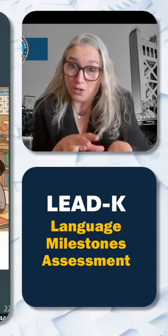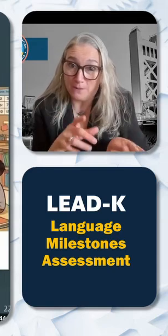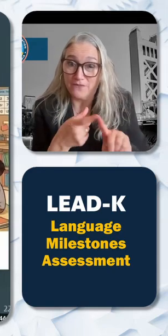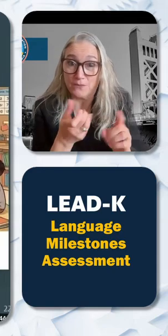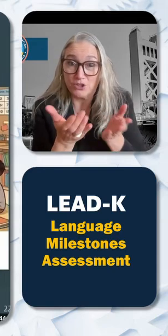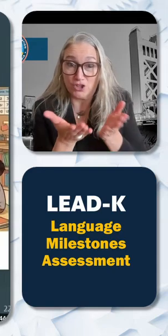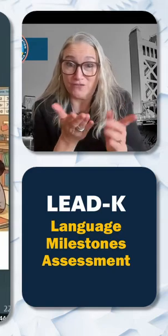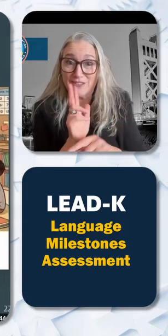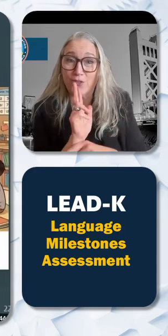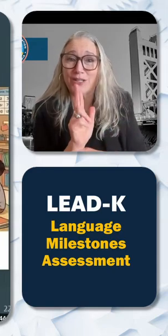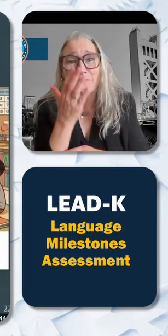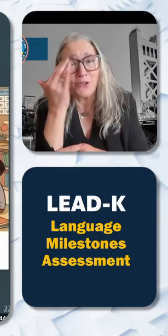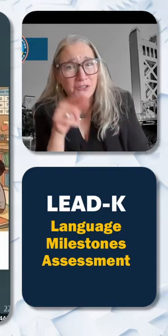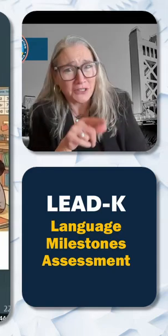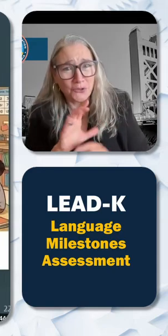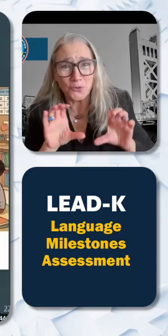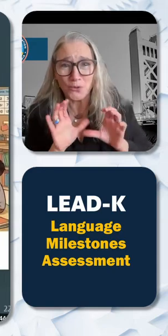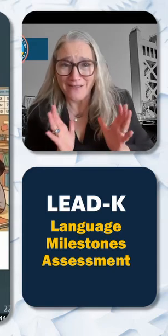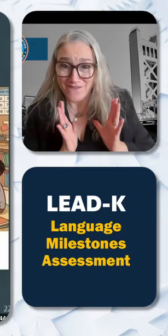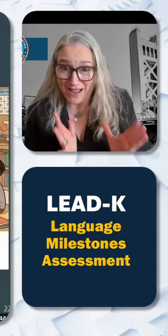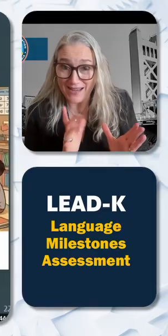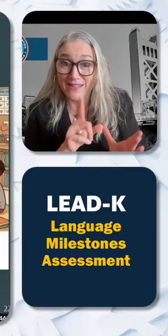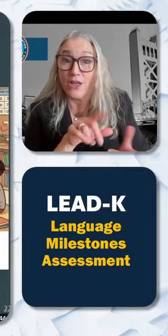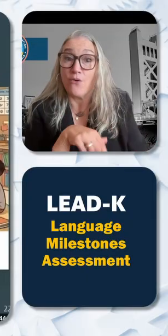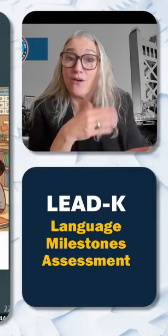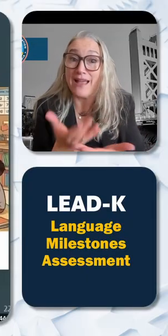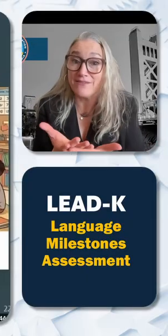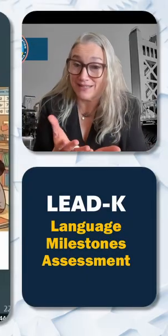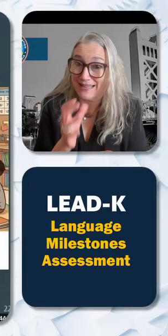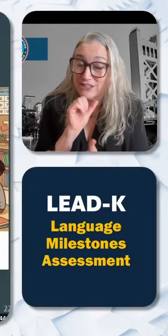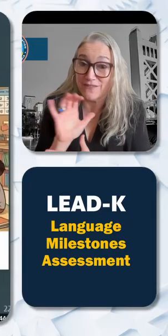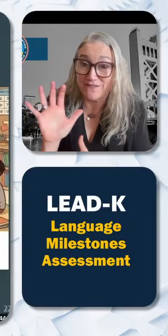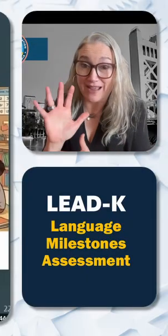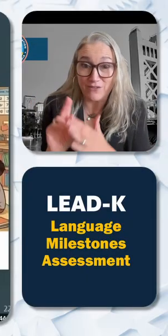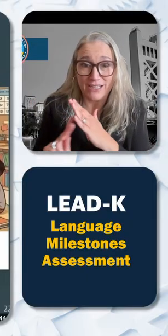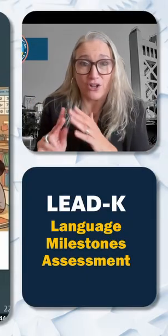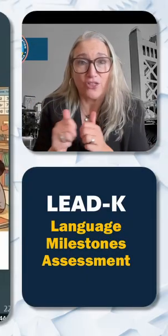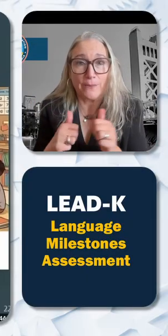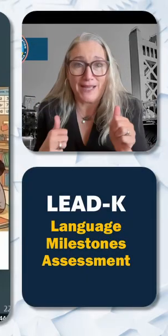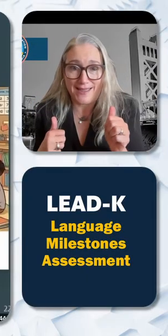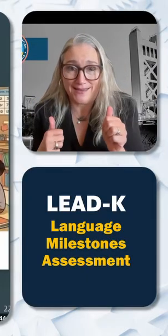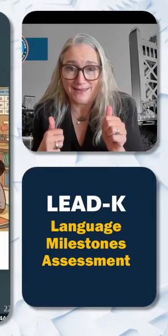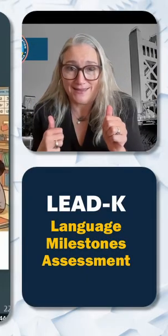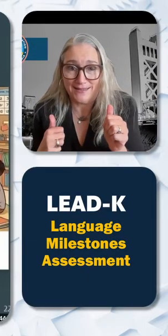behind. And often deaf children that are dropping services at the age of 3 because they seem to do